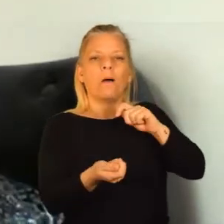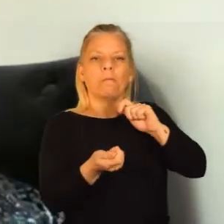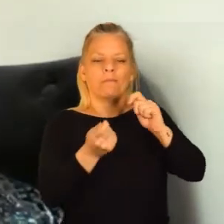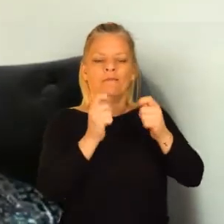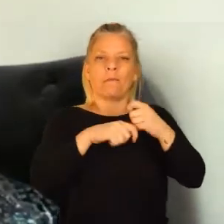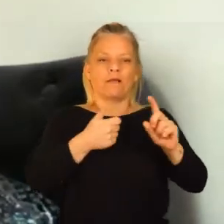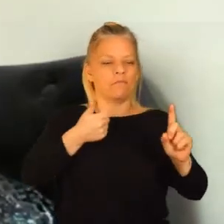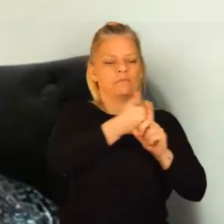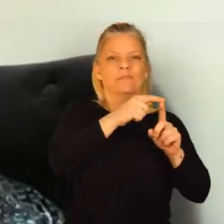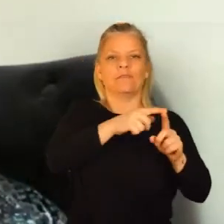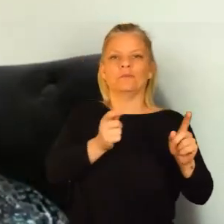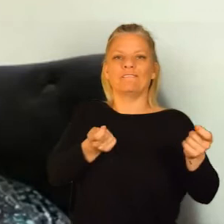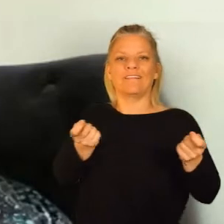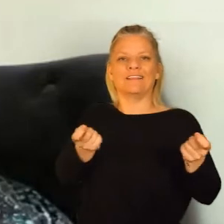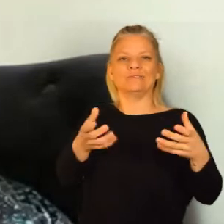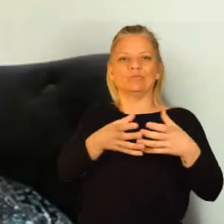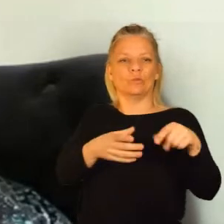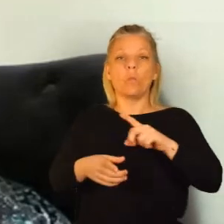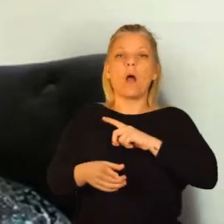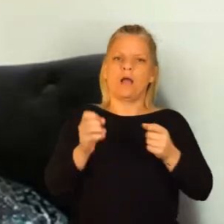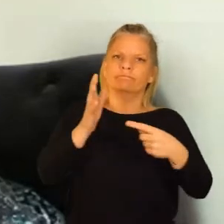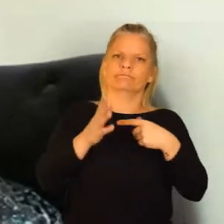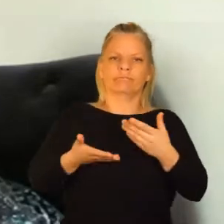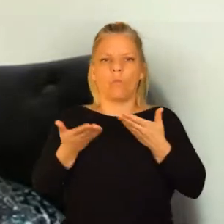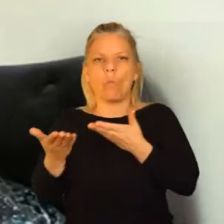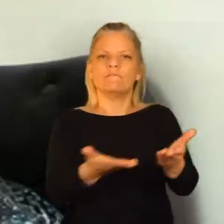mainly because we were offered 20 quid a session for anyone that would co-facilitate it,